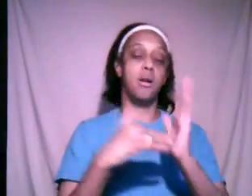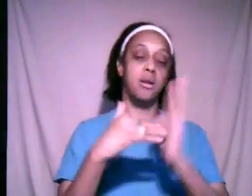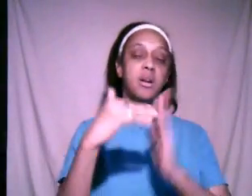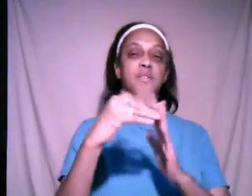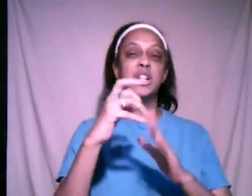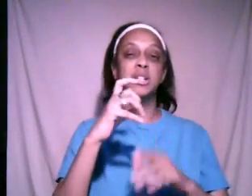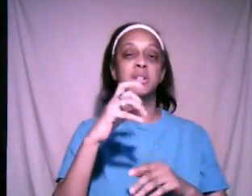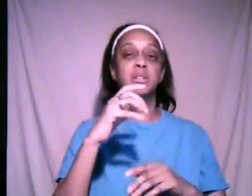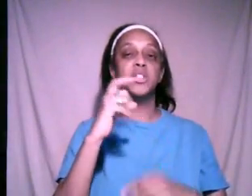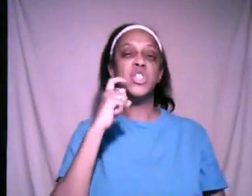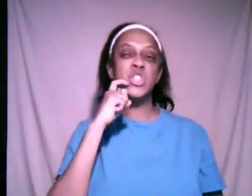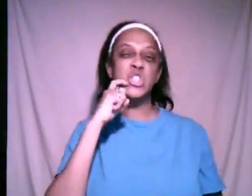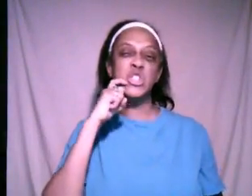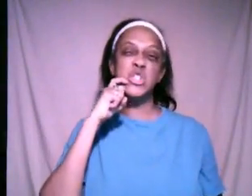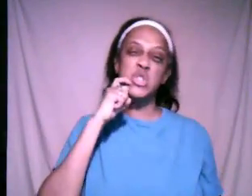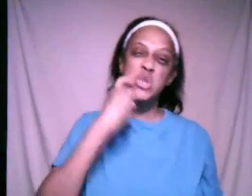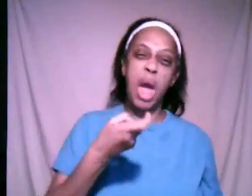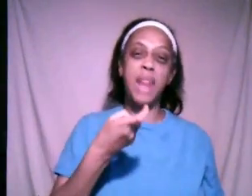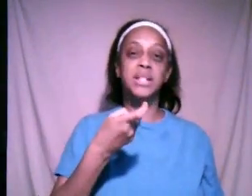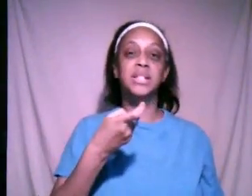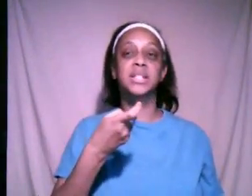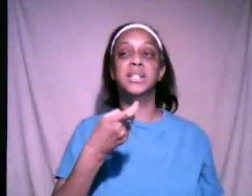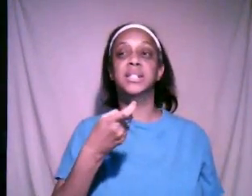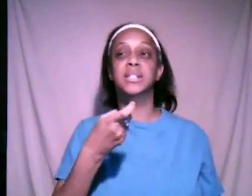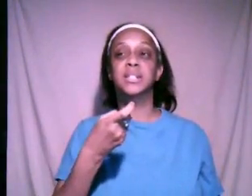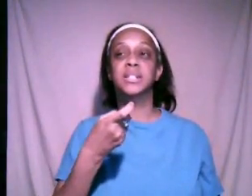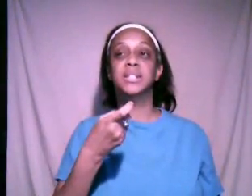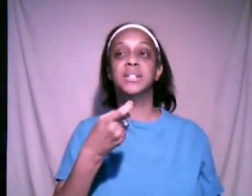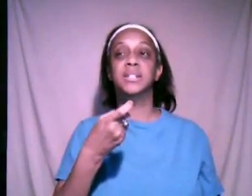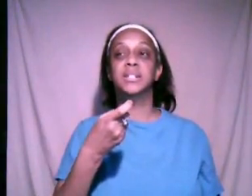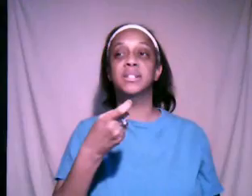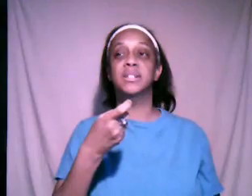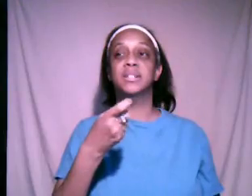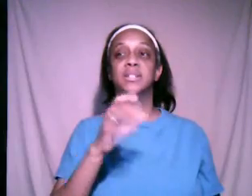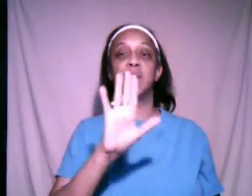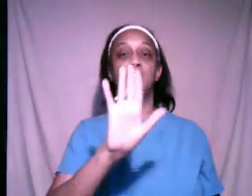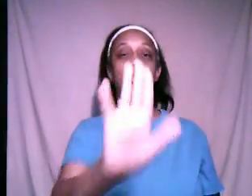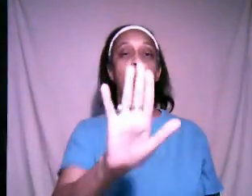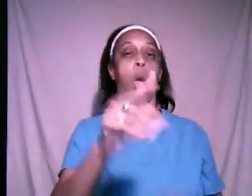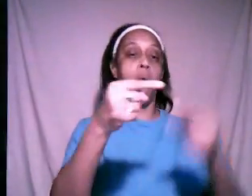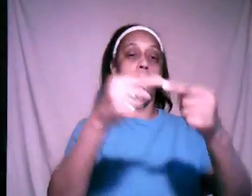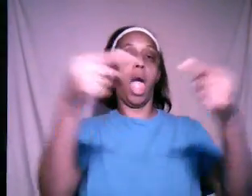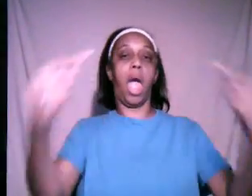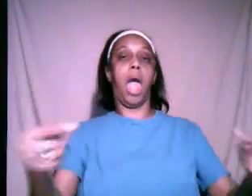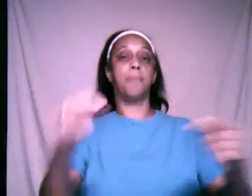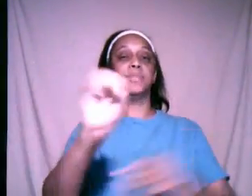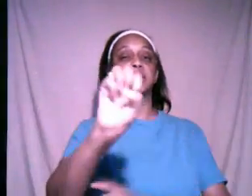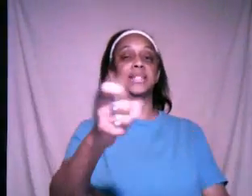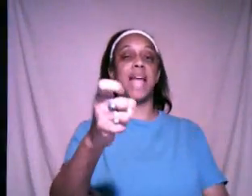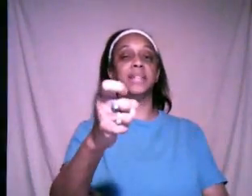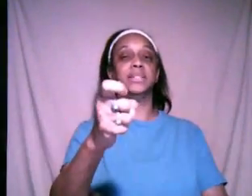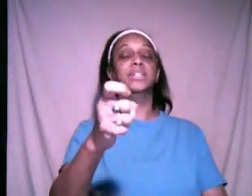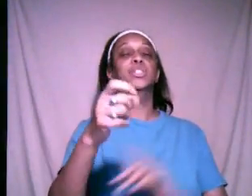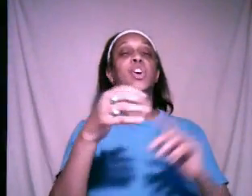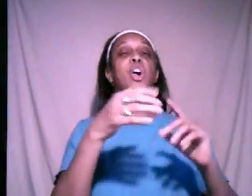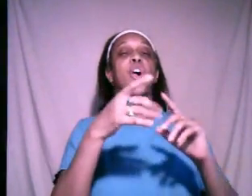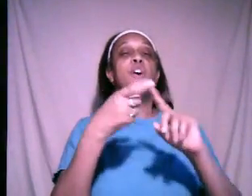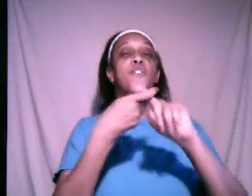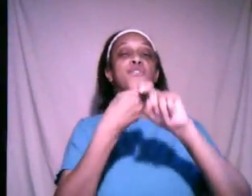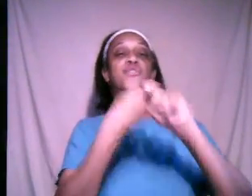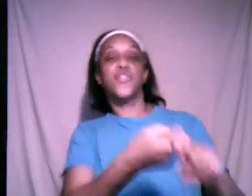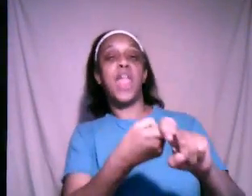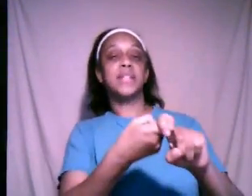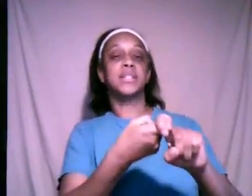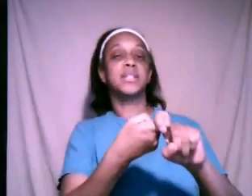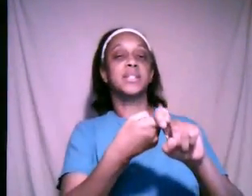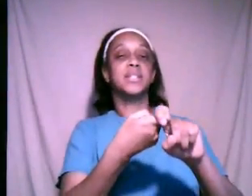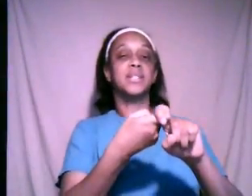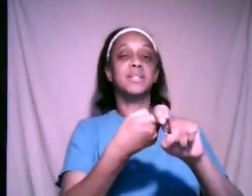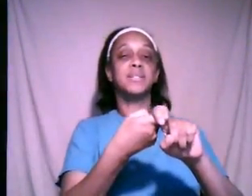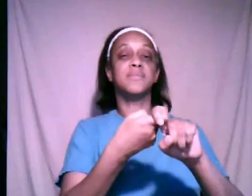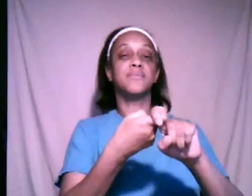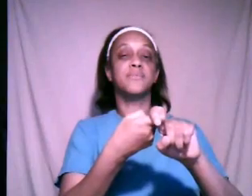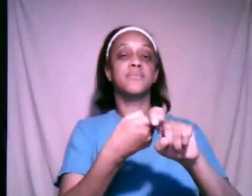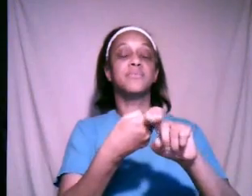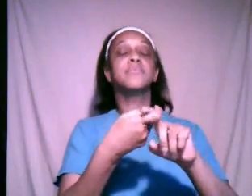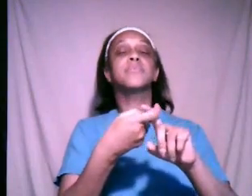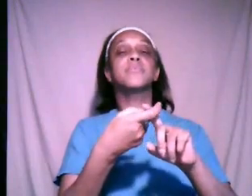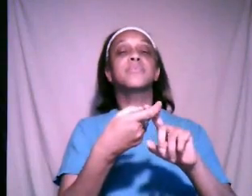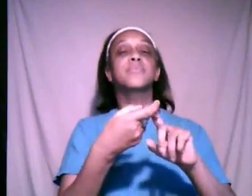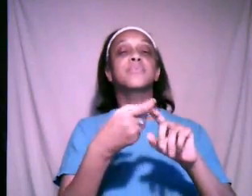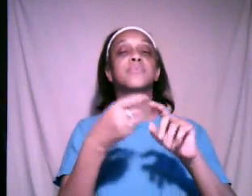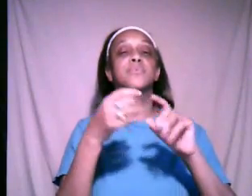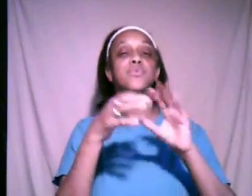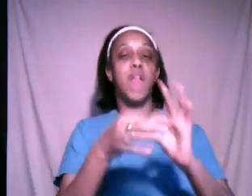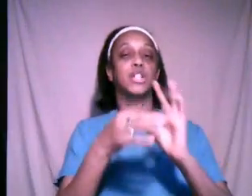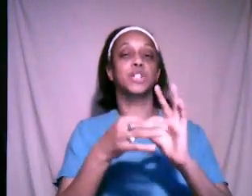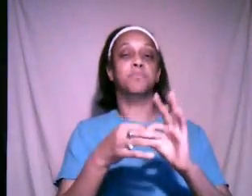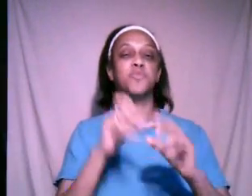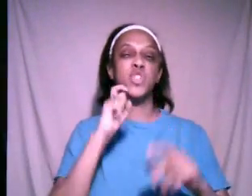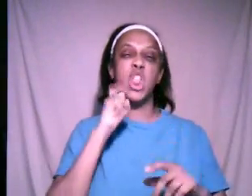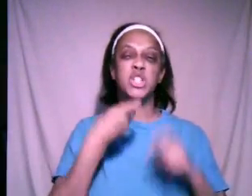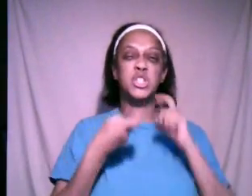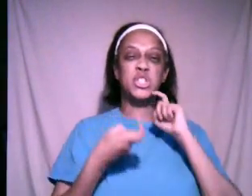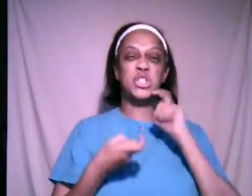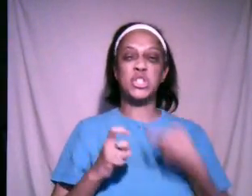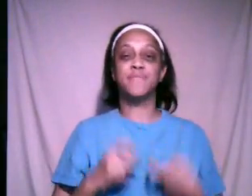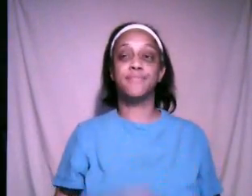often jealous of your outside relationships.